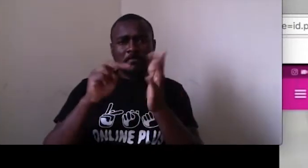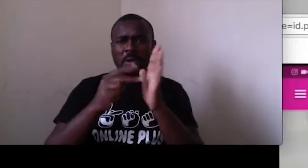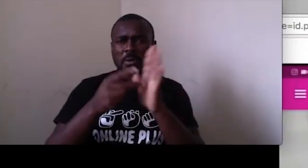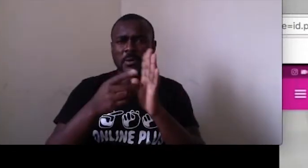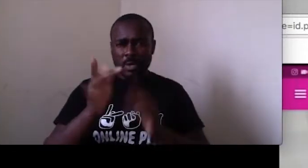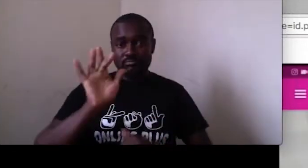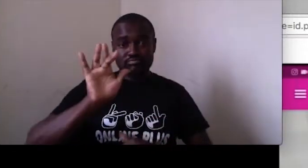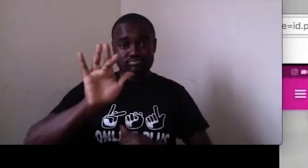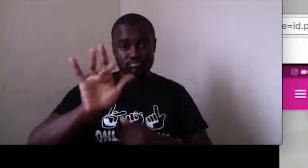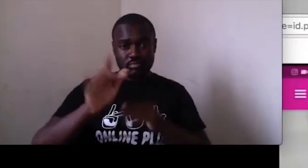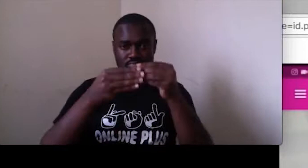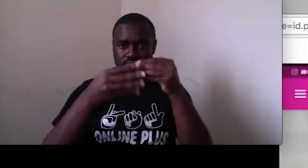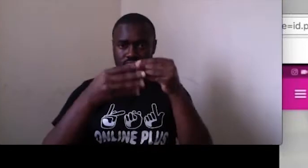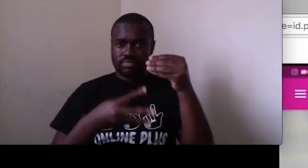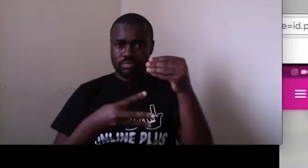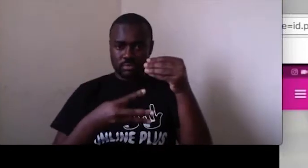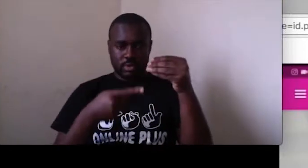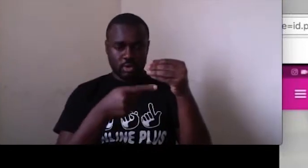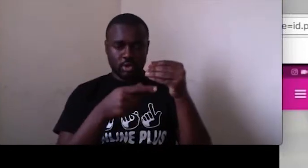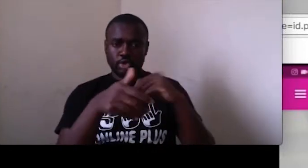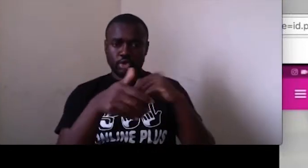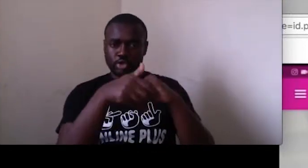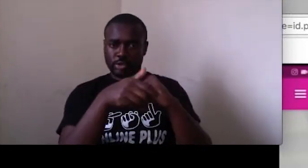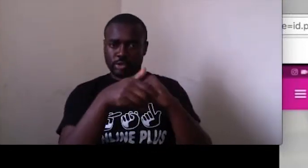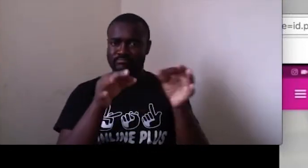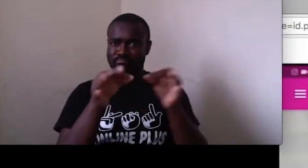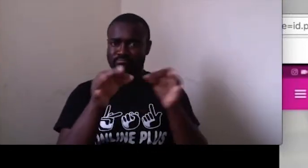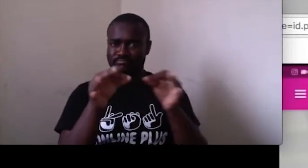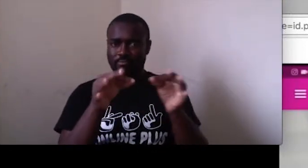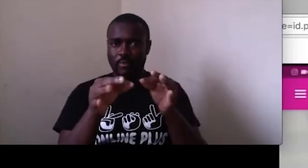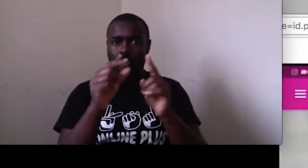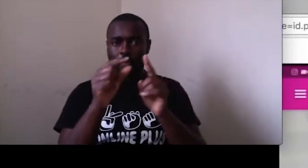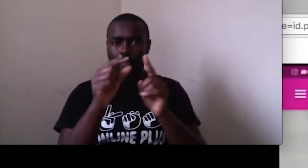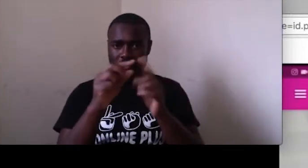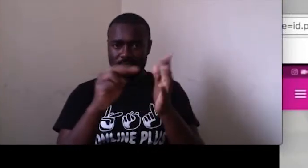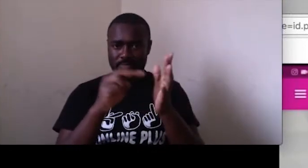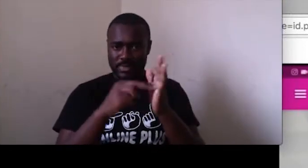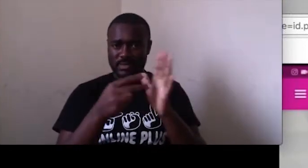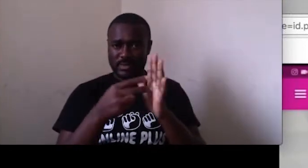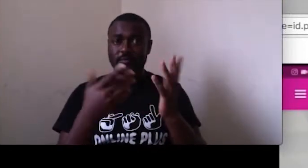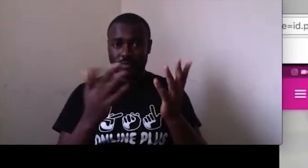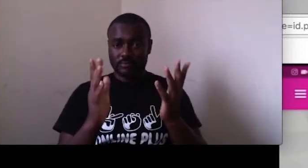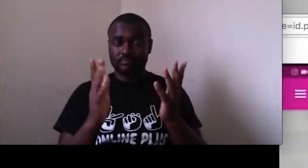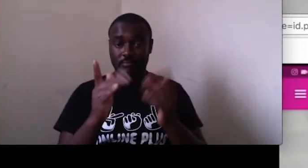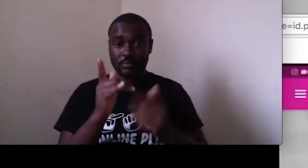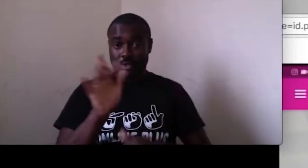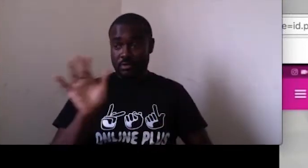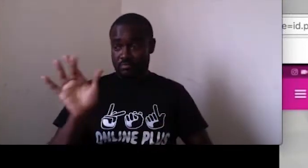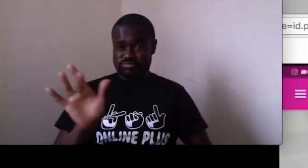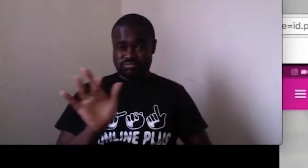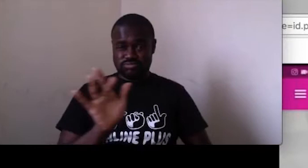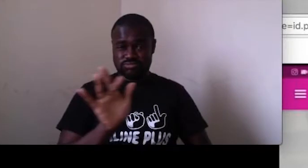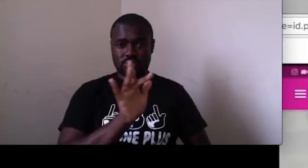So if you need to understand what that word means again press on the icon There it's all in English and will explain what it means